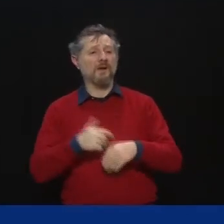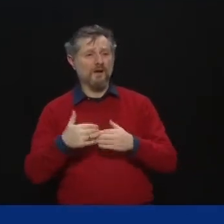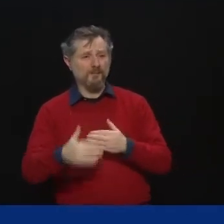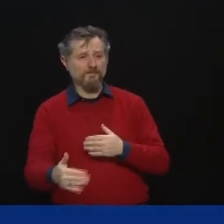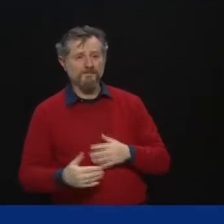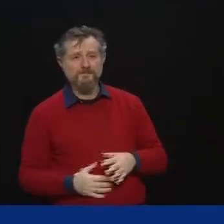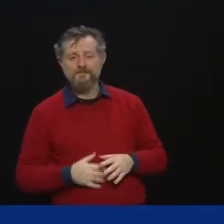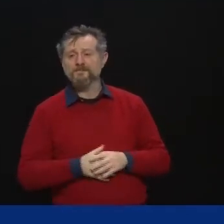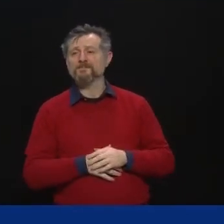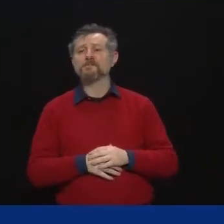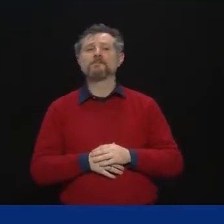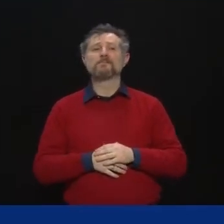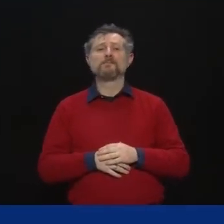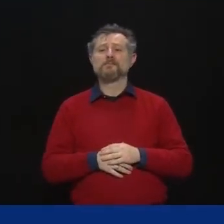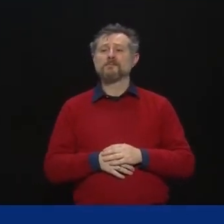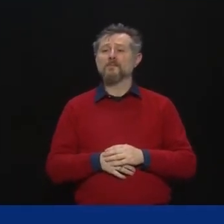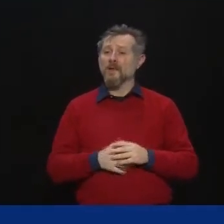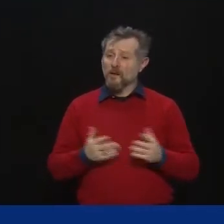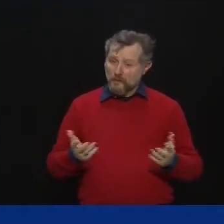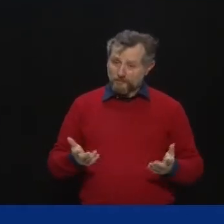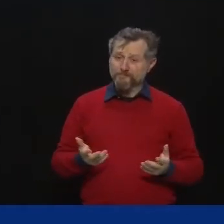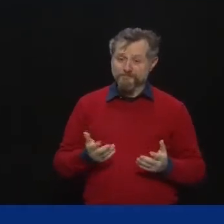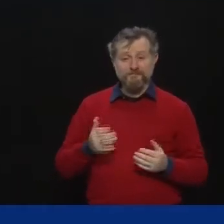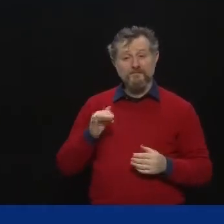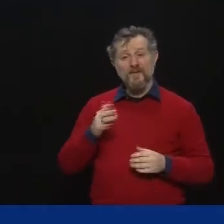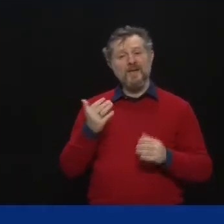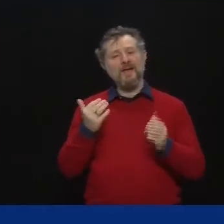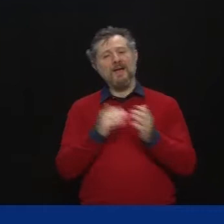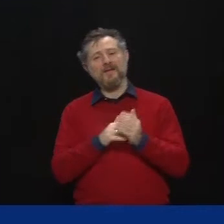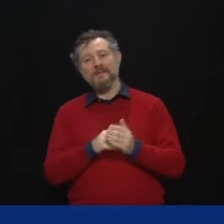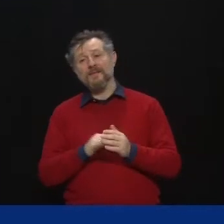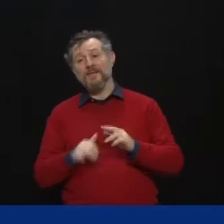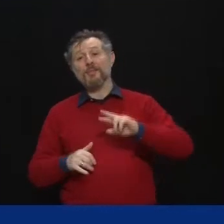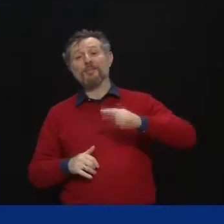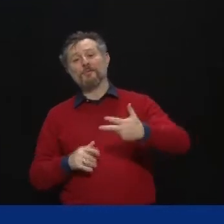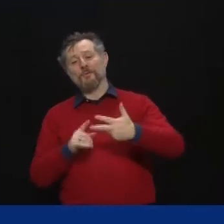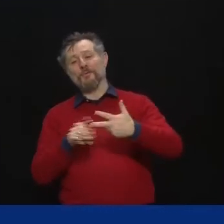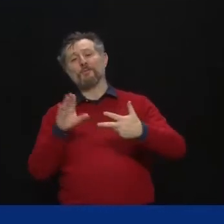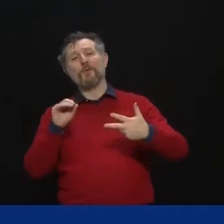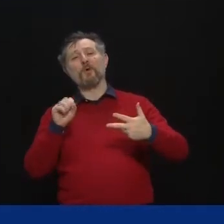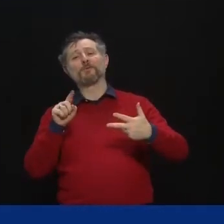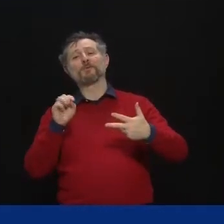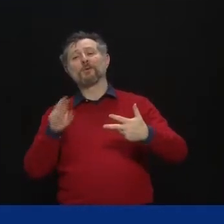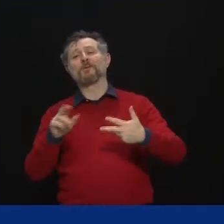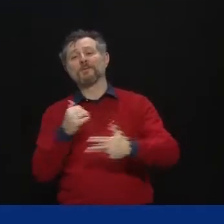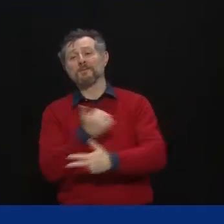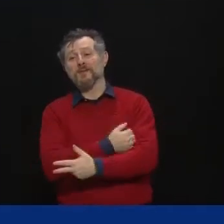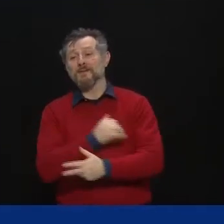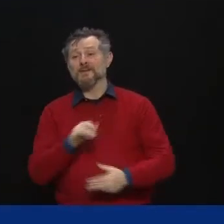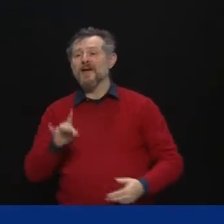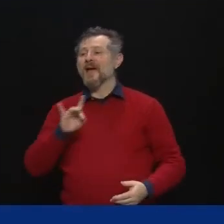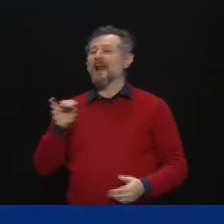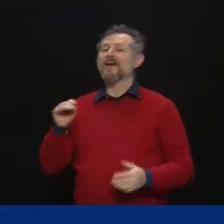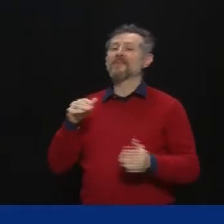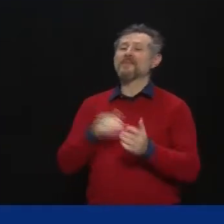I WANT TO TAKE A MOMENT TO SHARE SOME OF OUR WINTER SURGE PLANS SOME WE HAVE SPOKEN ABOUT, SOME